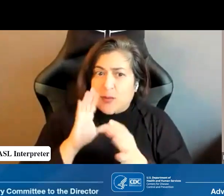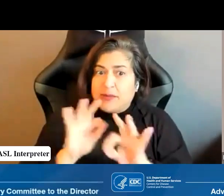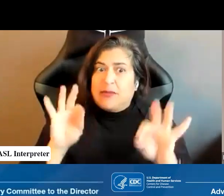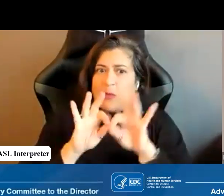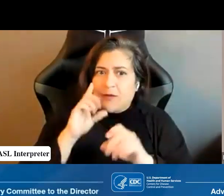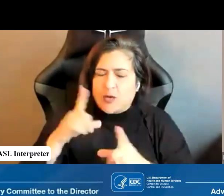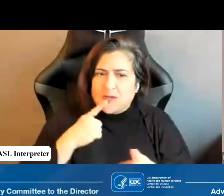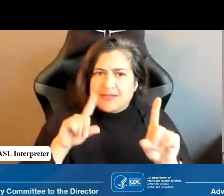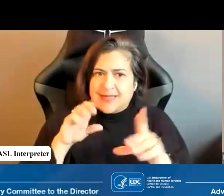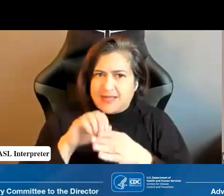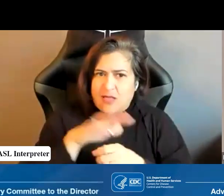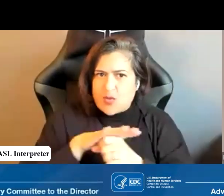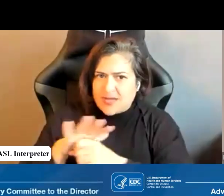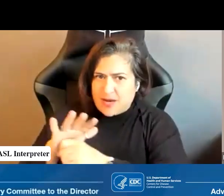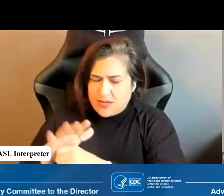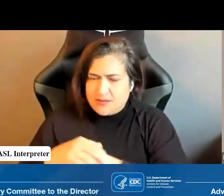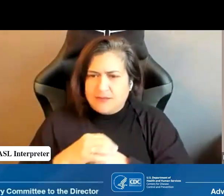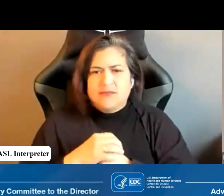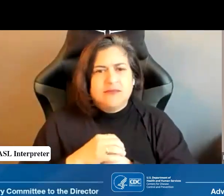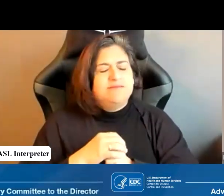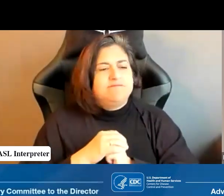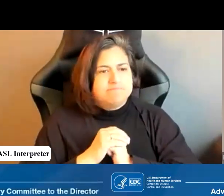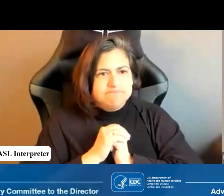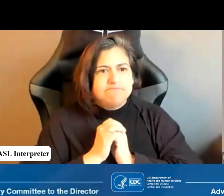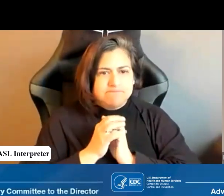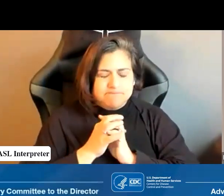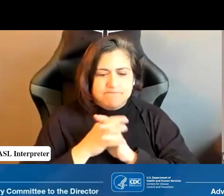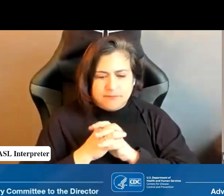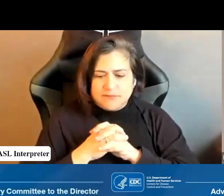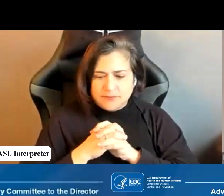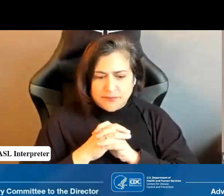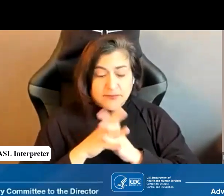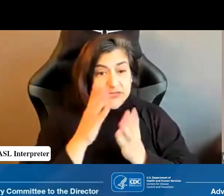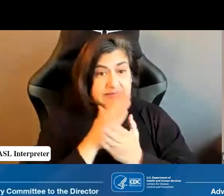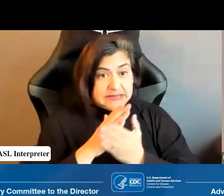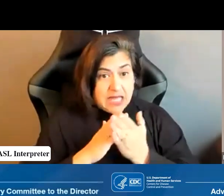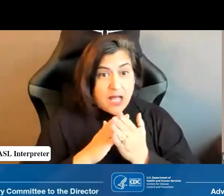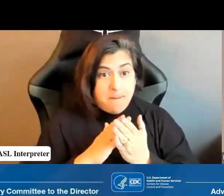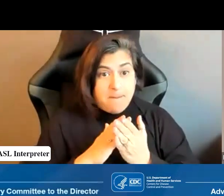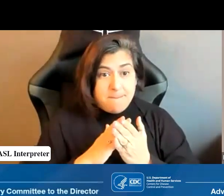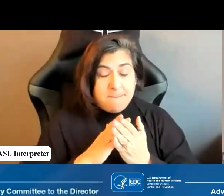Yeah, I would say that some places we have a head start more than others.